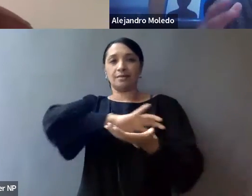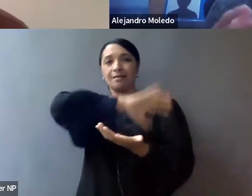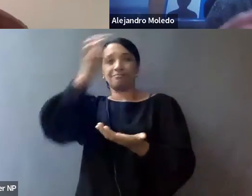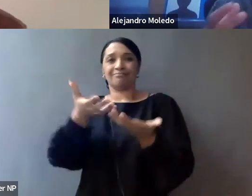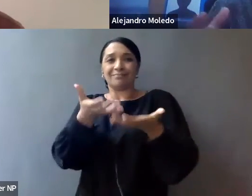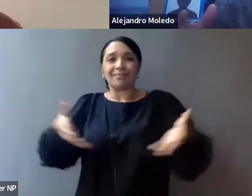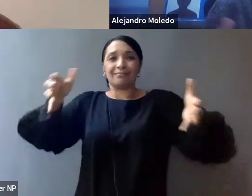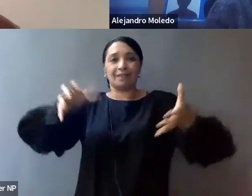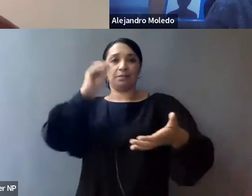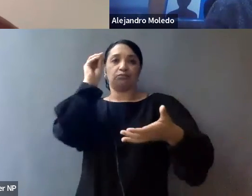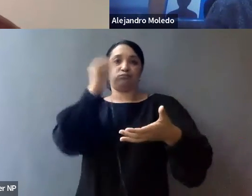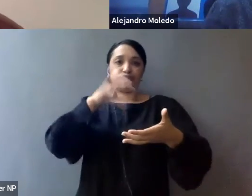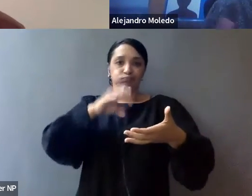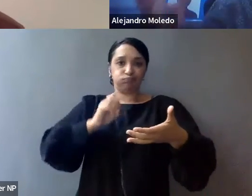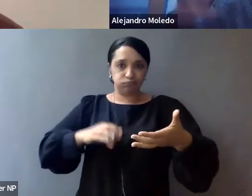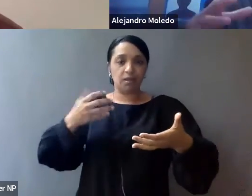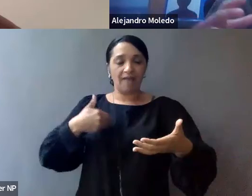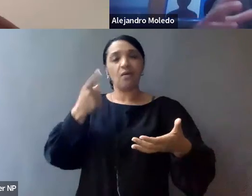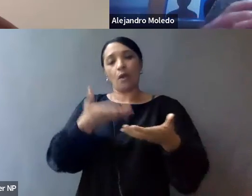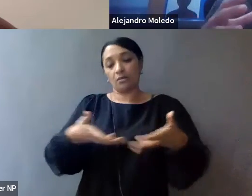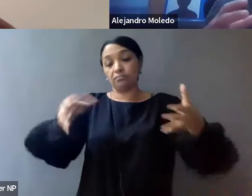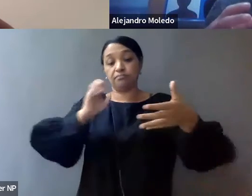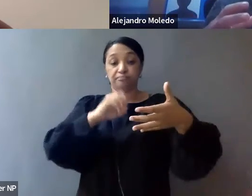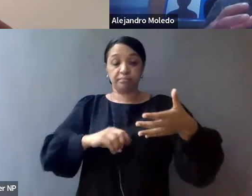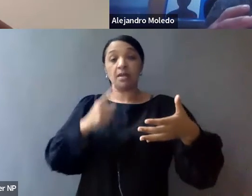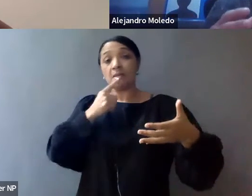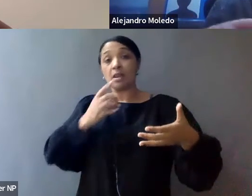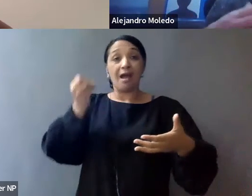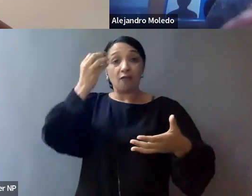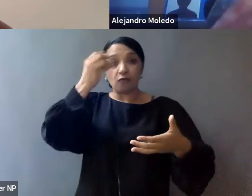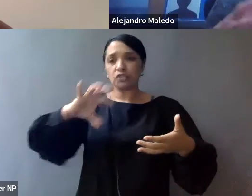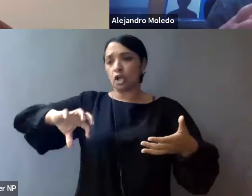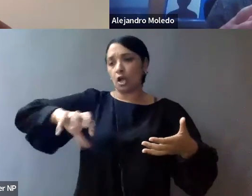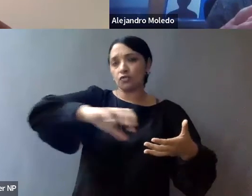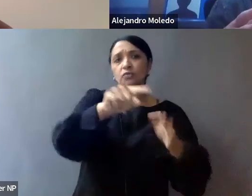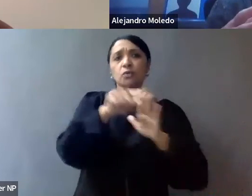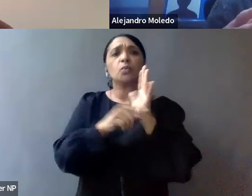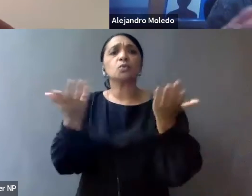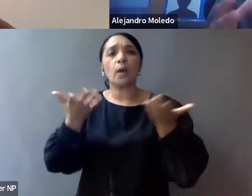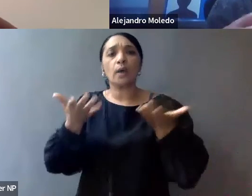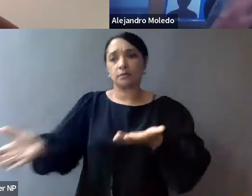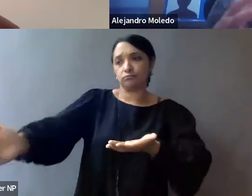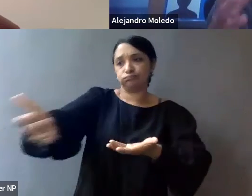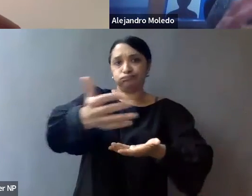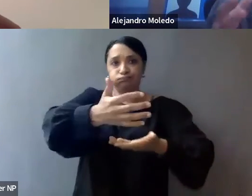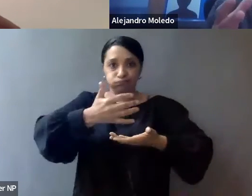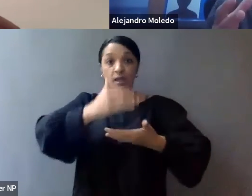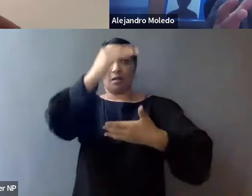some sort of way to gathering all this information, then from that portal or database,